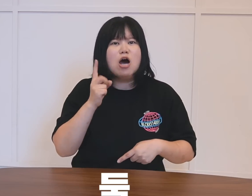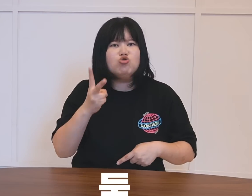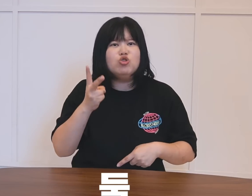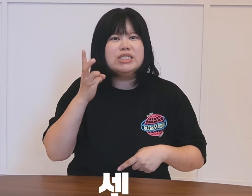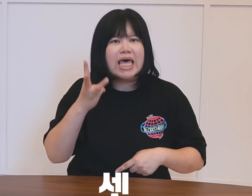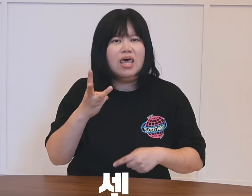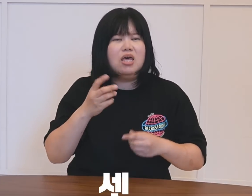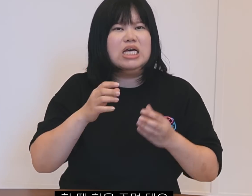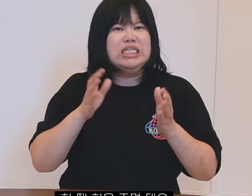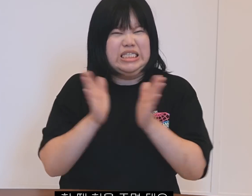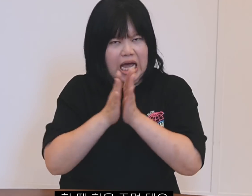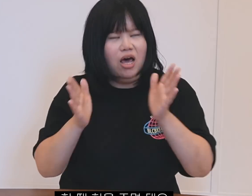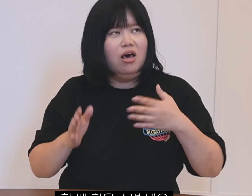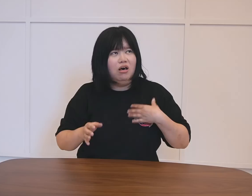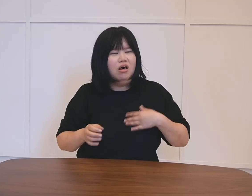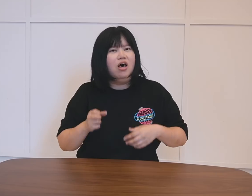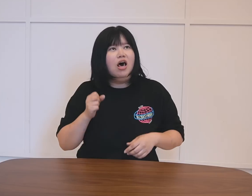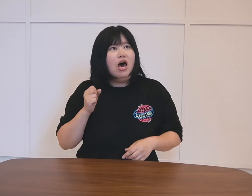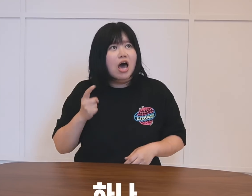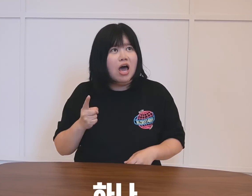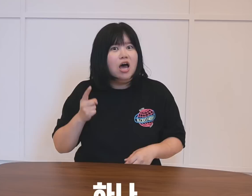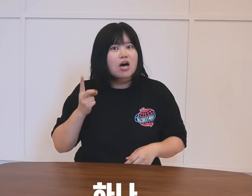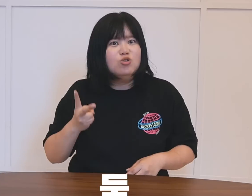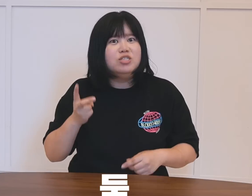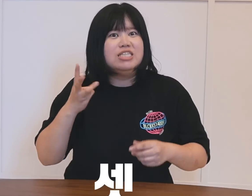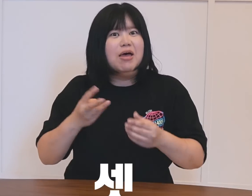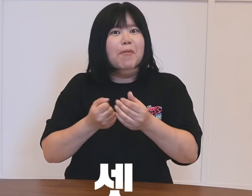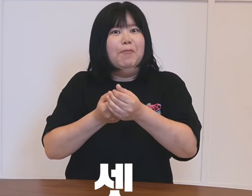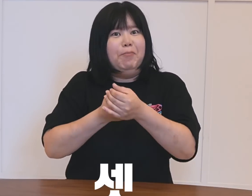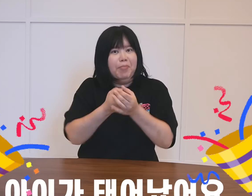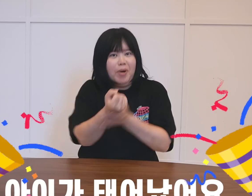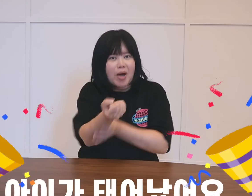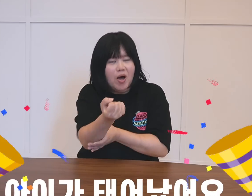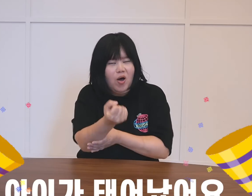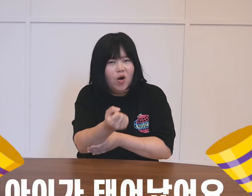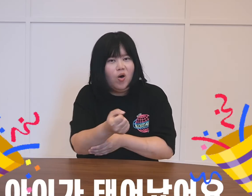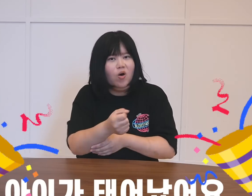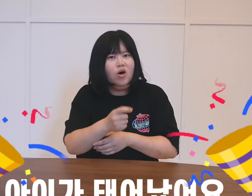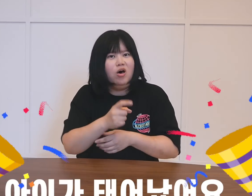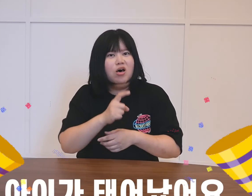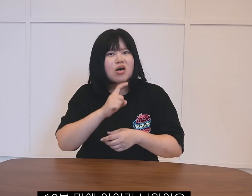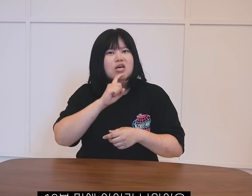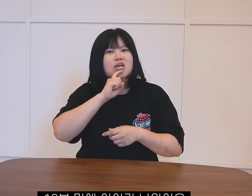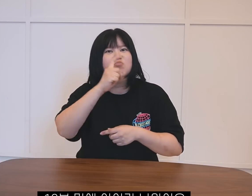When you do one, two, three, you just have to give it strength. one! two! three! give birth to a baby!!